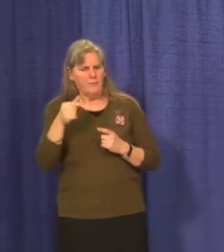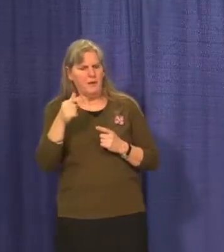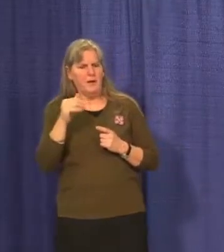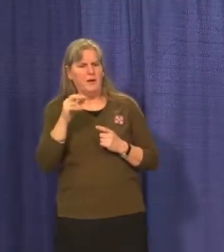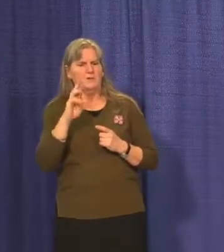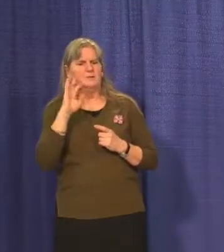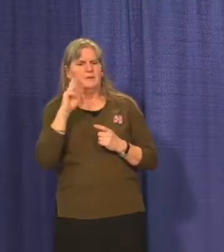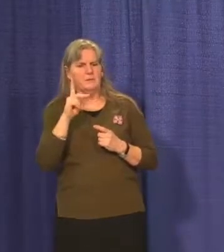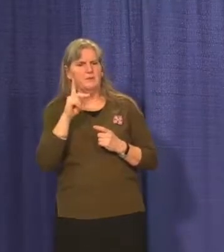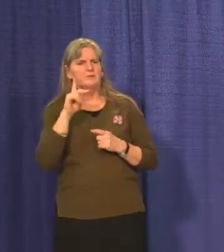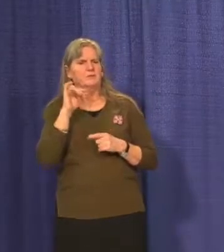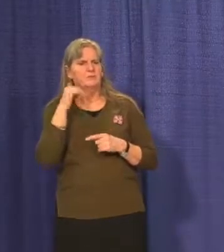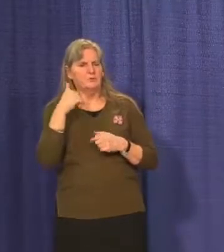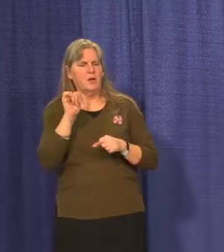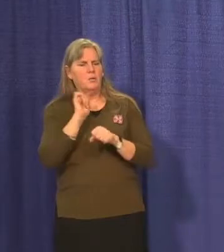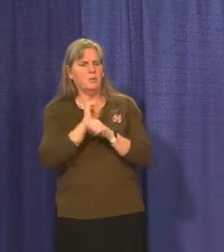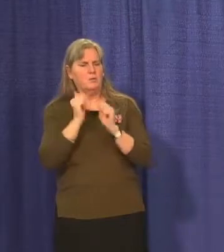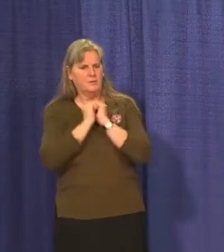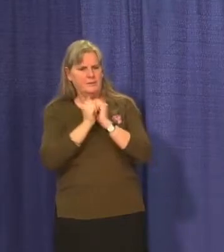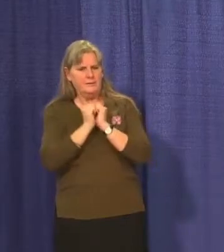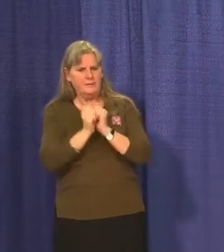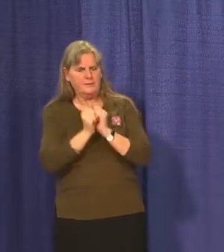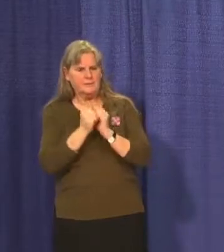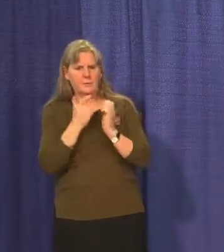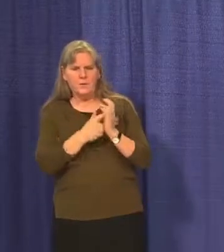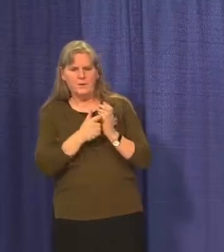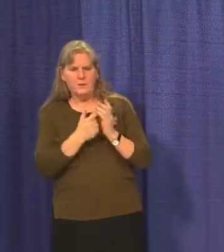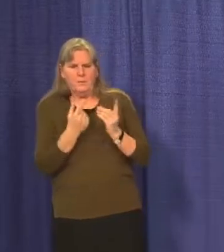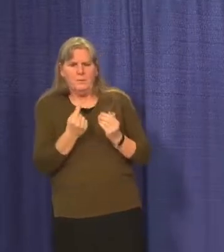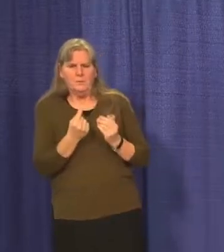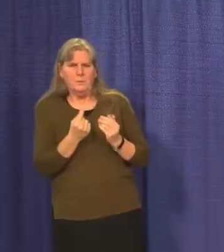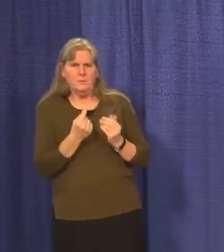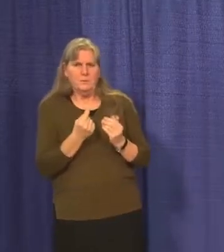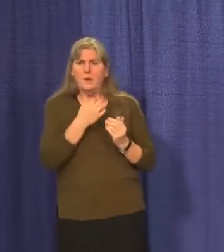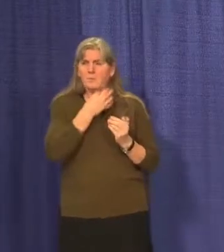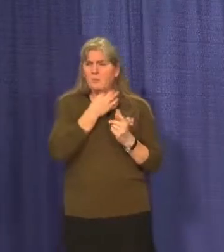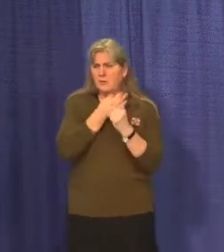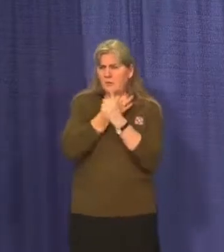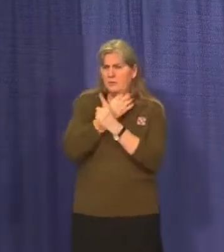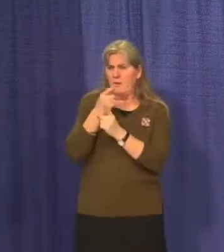as hard as they can do kind of determine what can be done. I am wondering at this point if